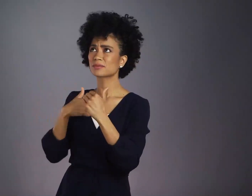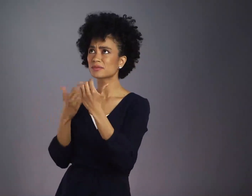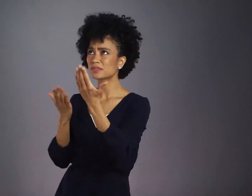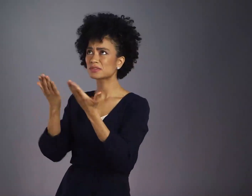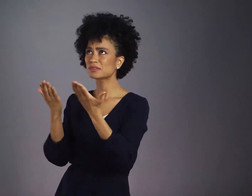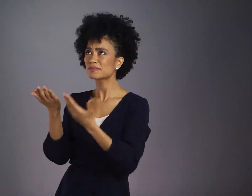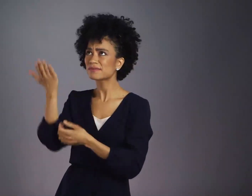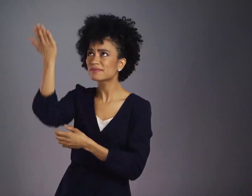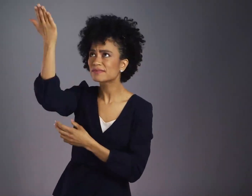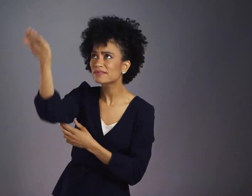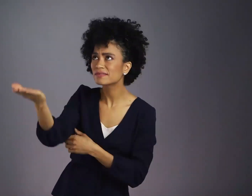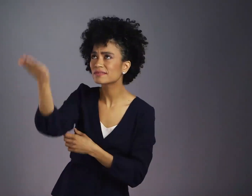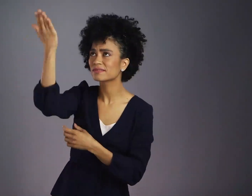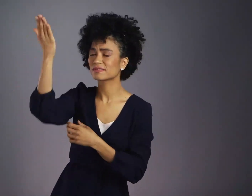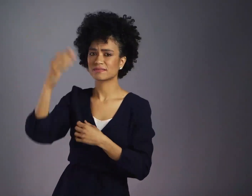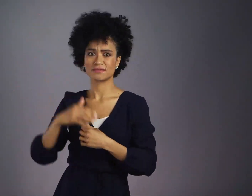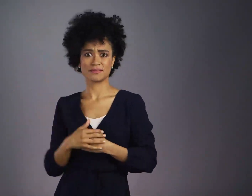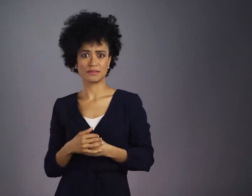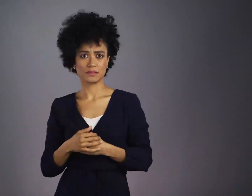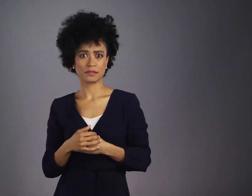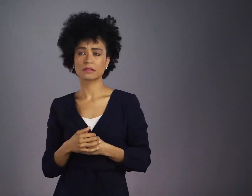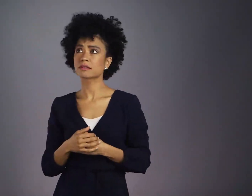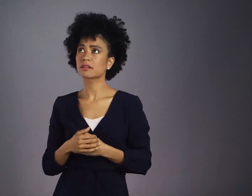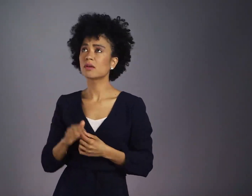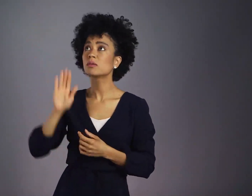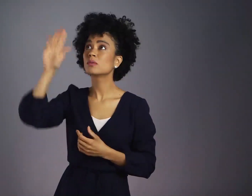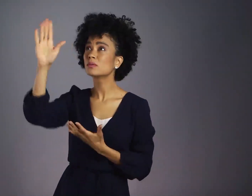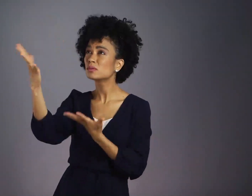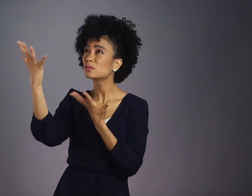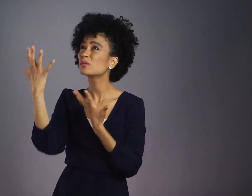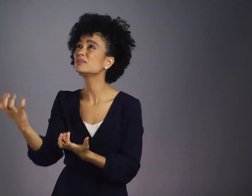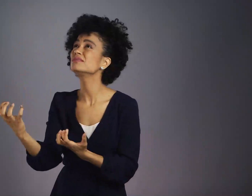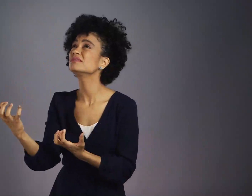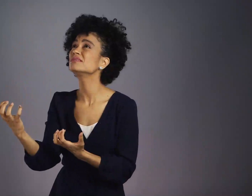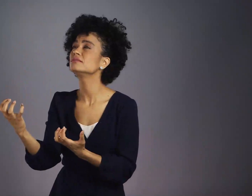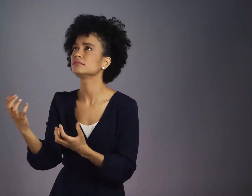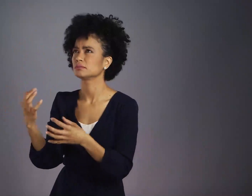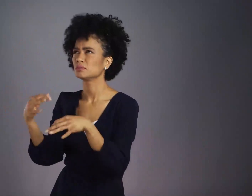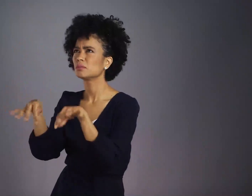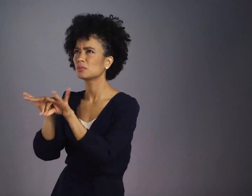“How can I best serve Thee — Thy will (not mine) be done.’’